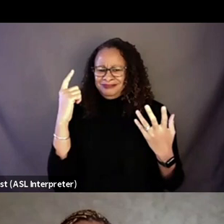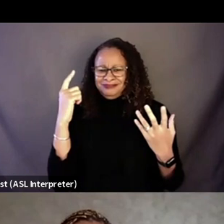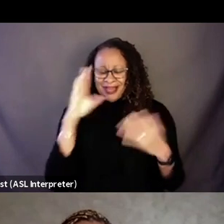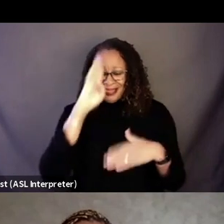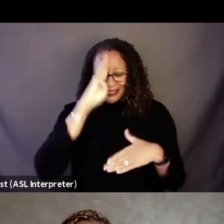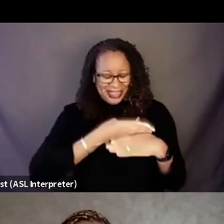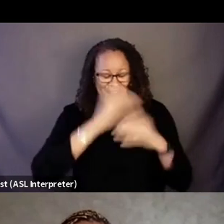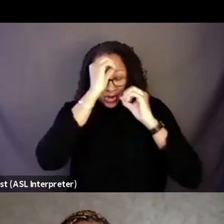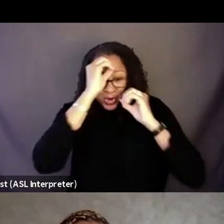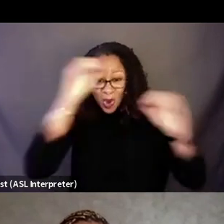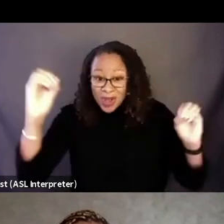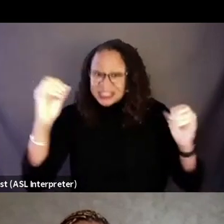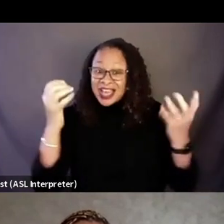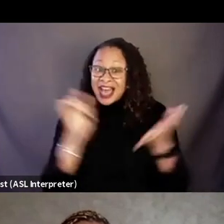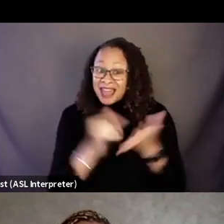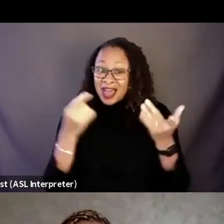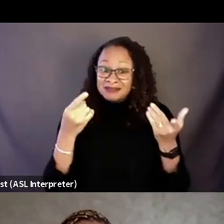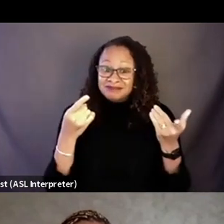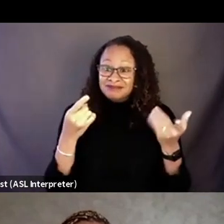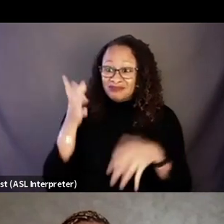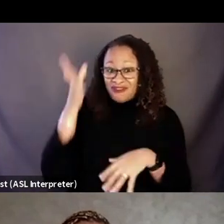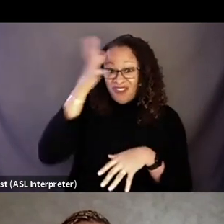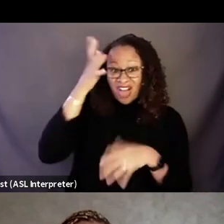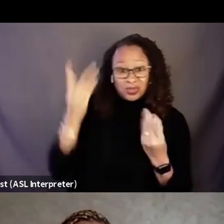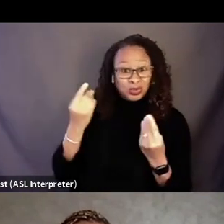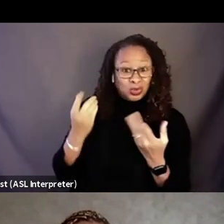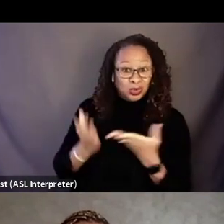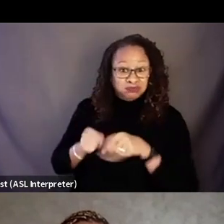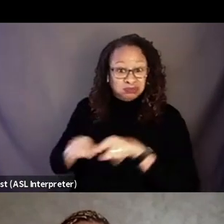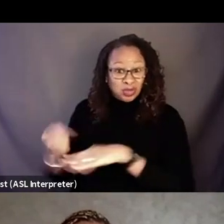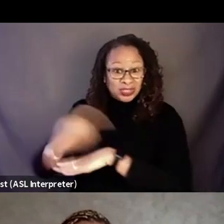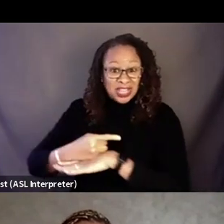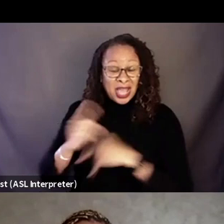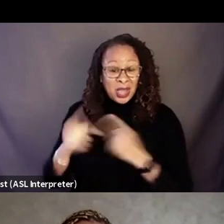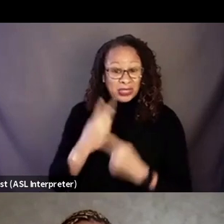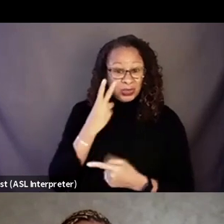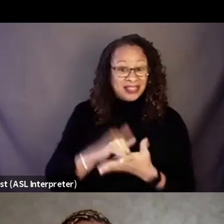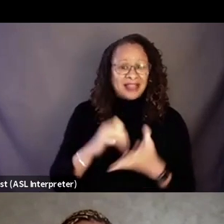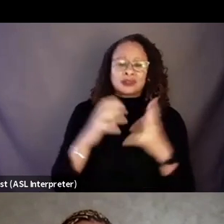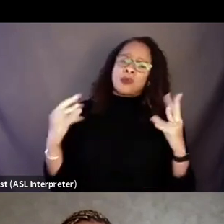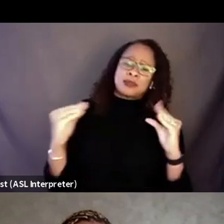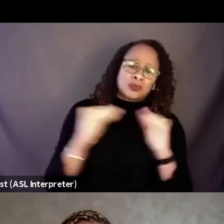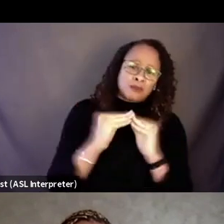that this is what the father has gone through. And like once you see that then you realize there's so much more that happens in the background